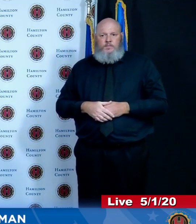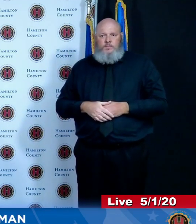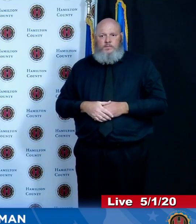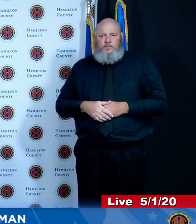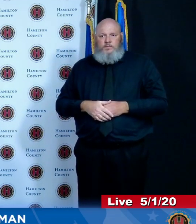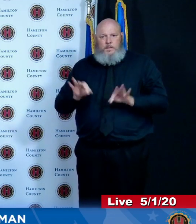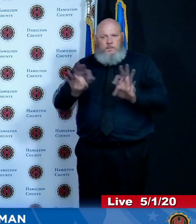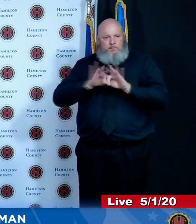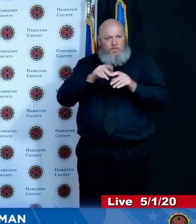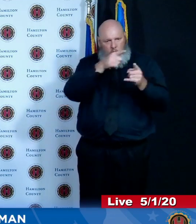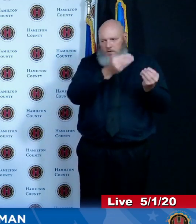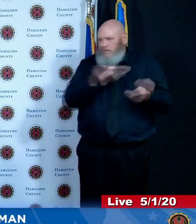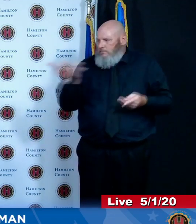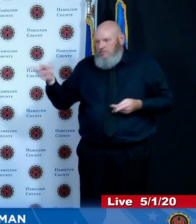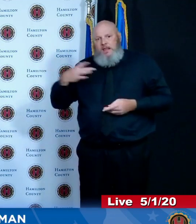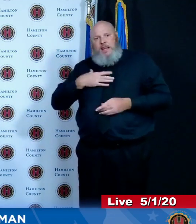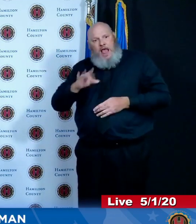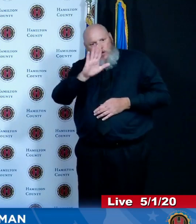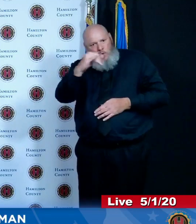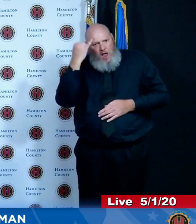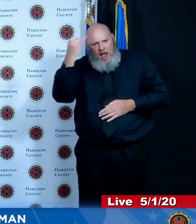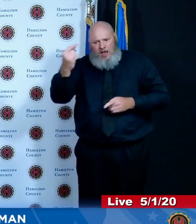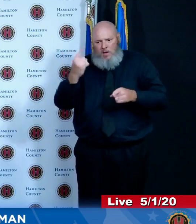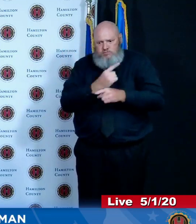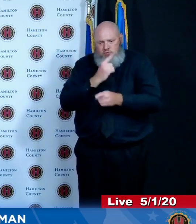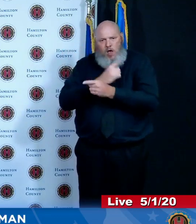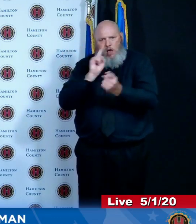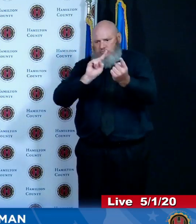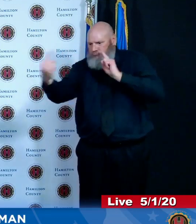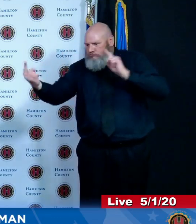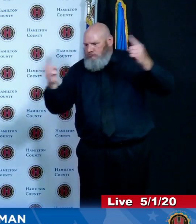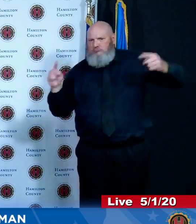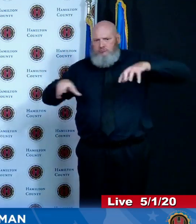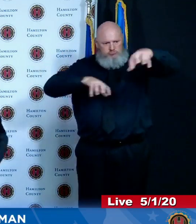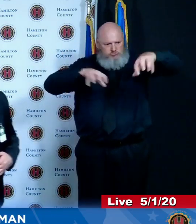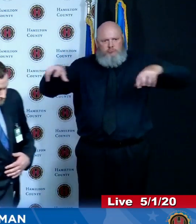state to get some of these things started here in Hamilton County as well